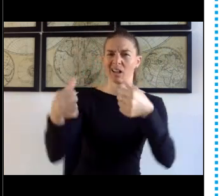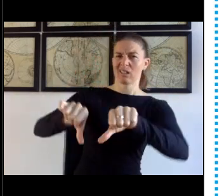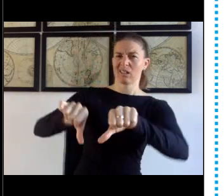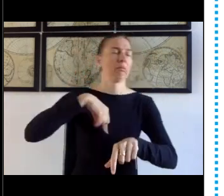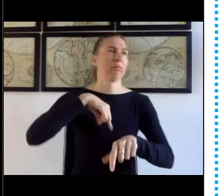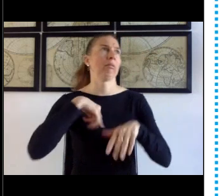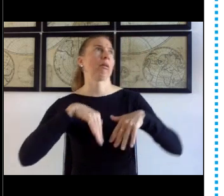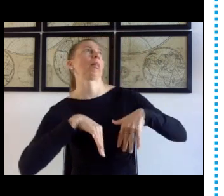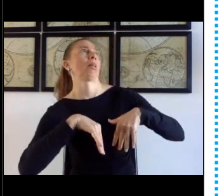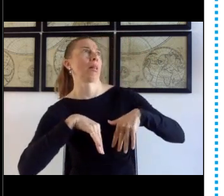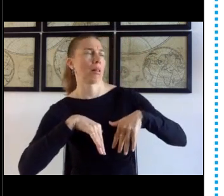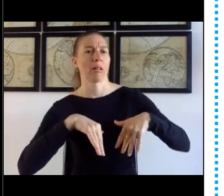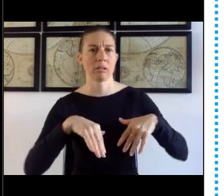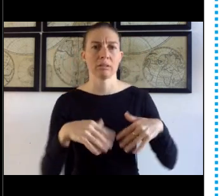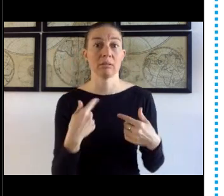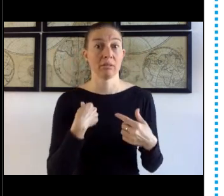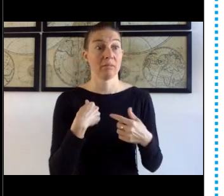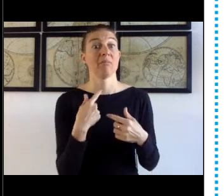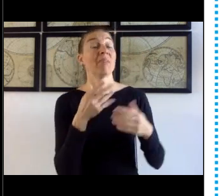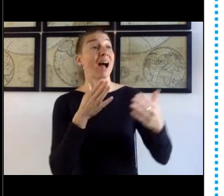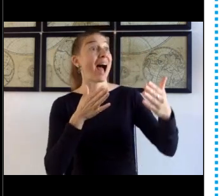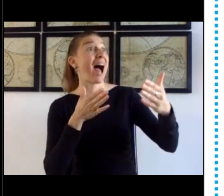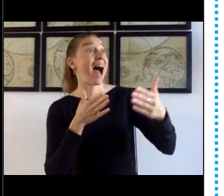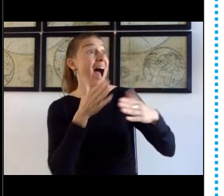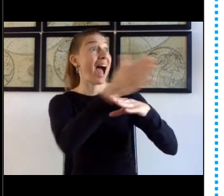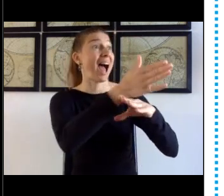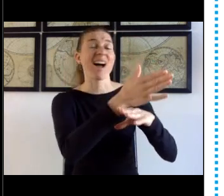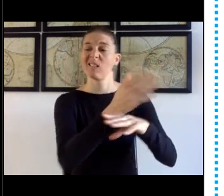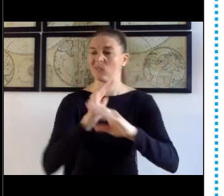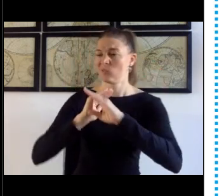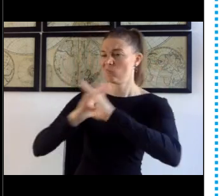against the right to access and to travel for persons with disabilities.